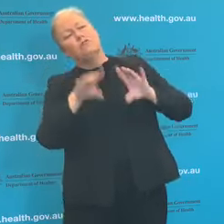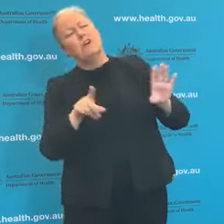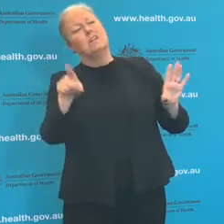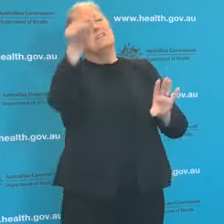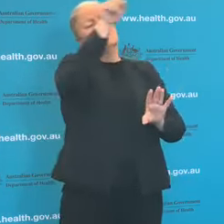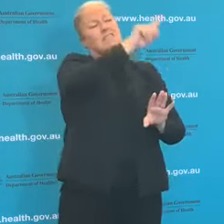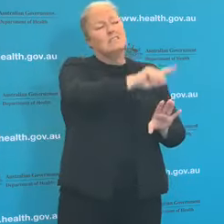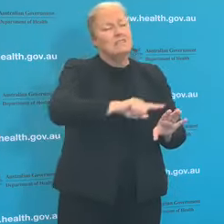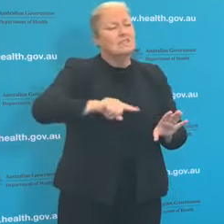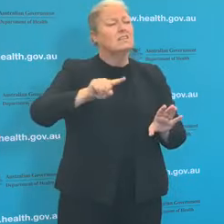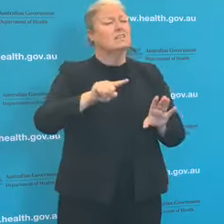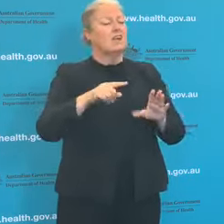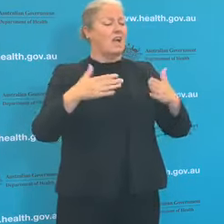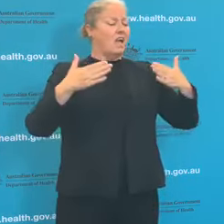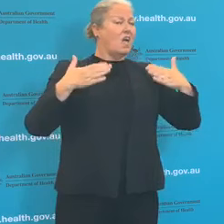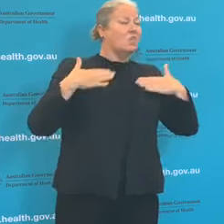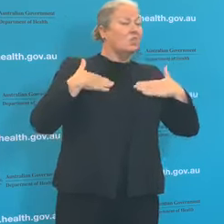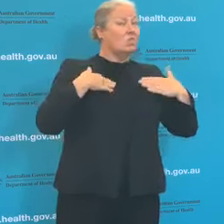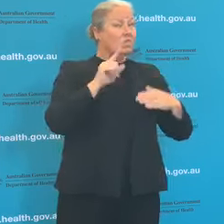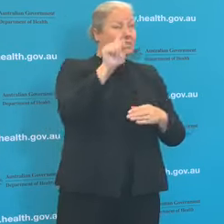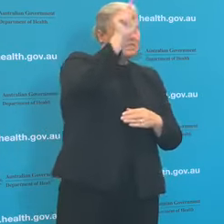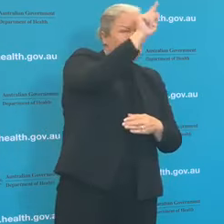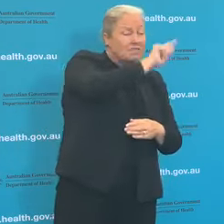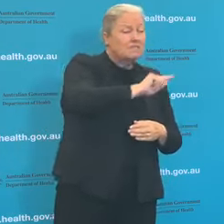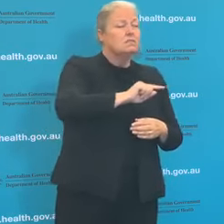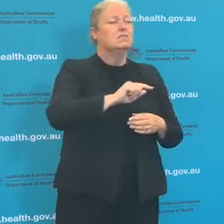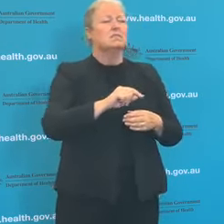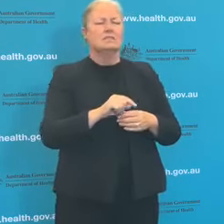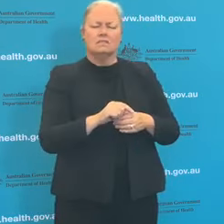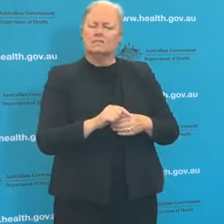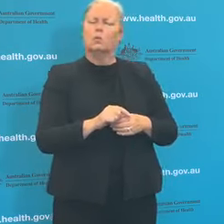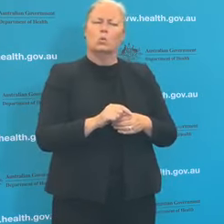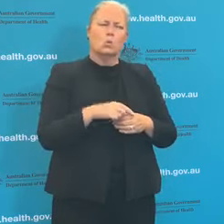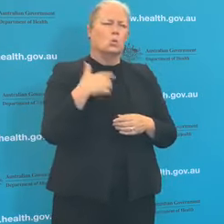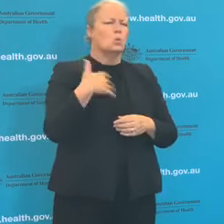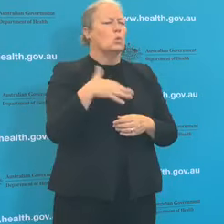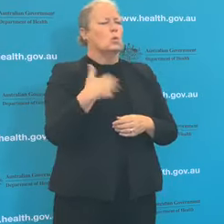territory, public health divisions have been working hard to get ourselves ready.